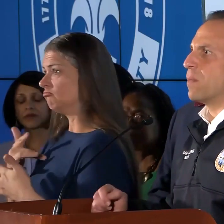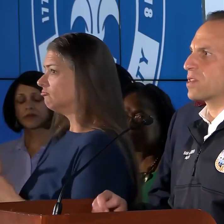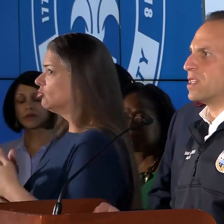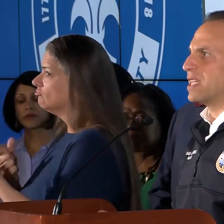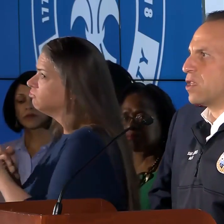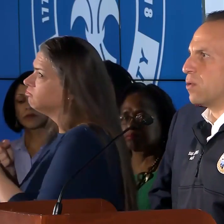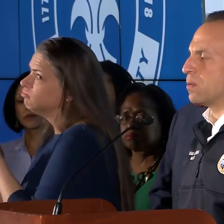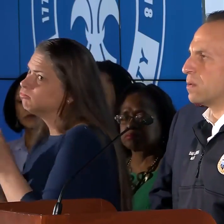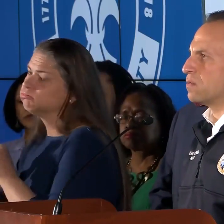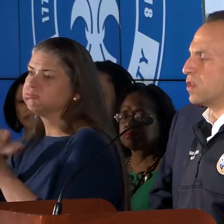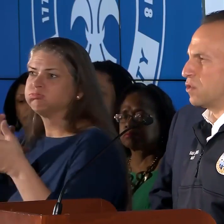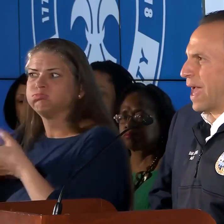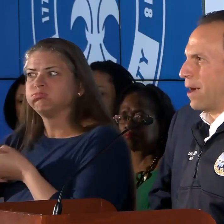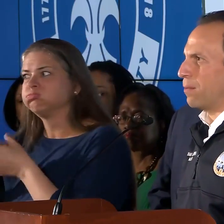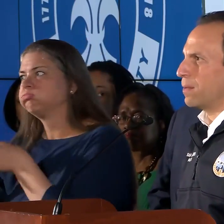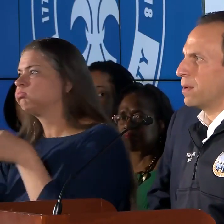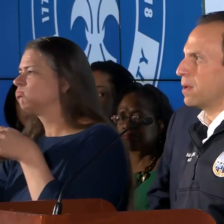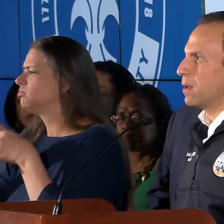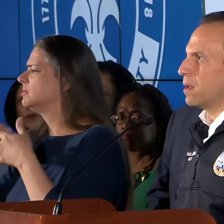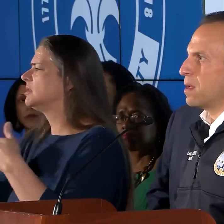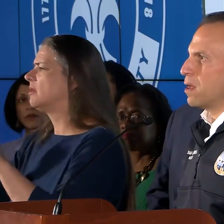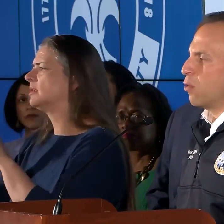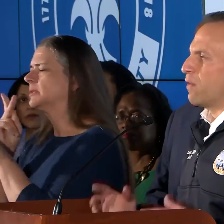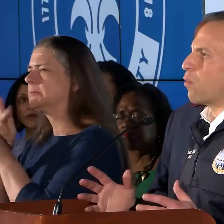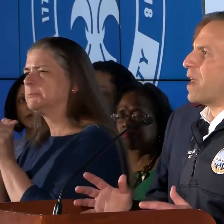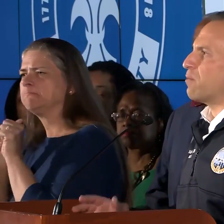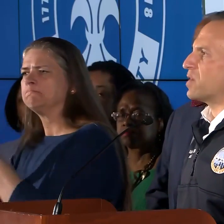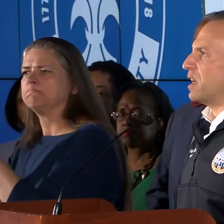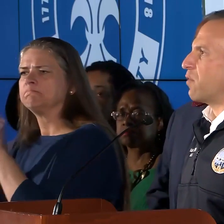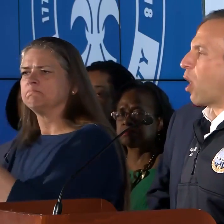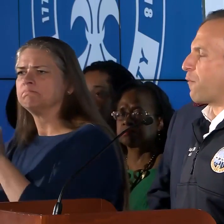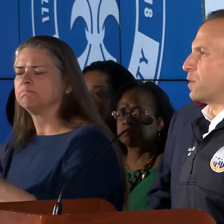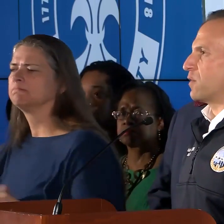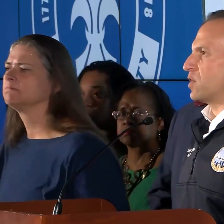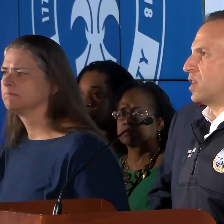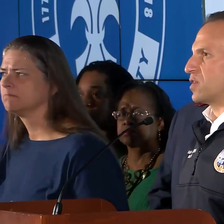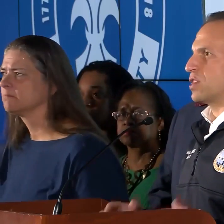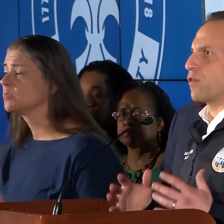must continue to do now. We've already received offers of assistance from